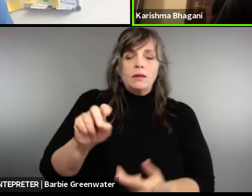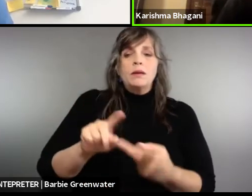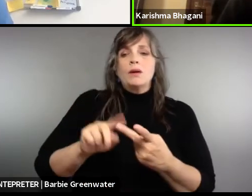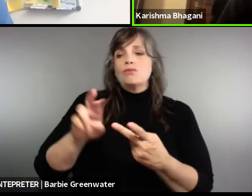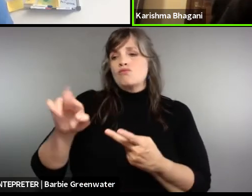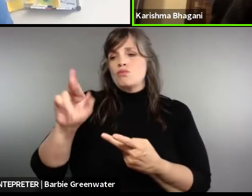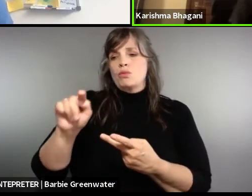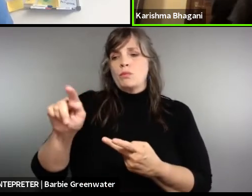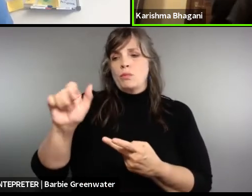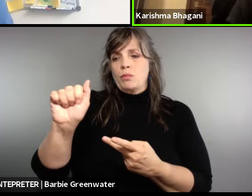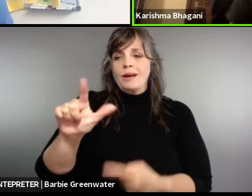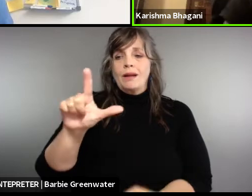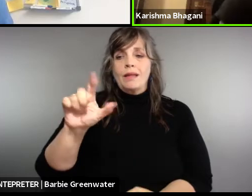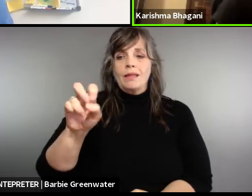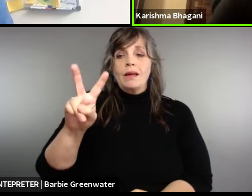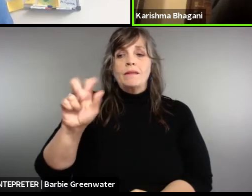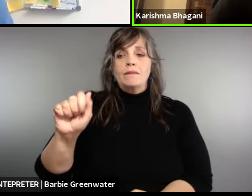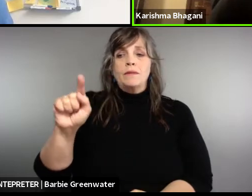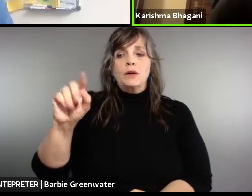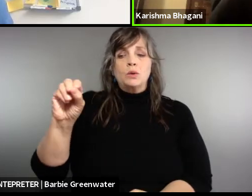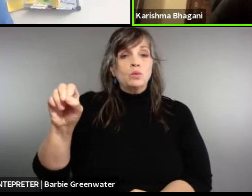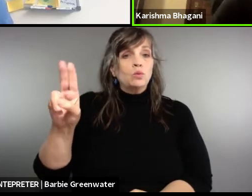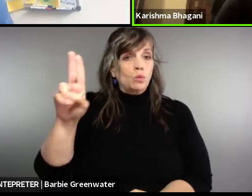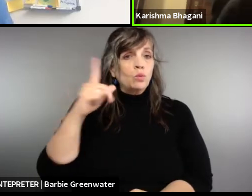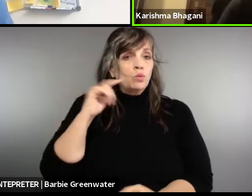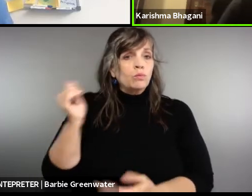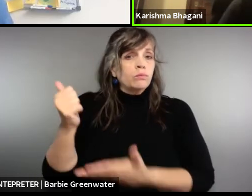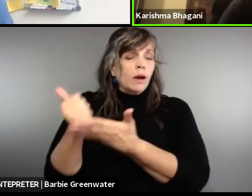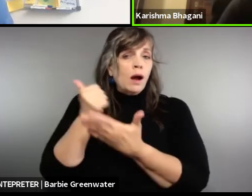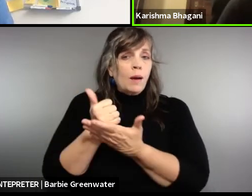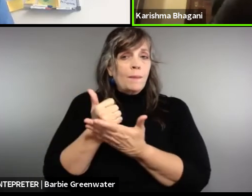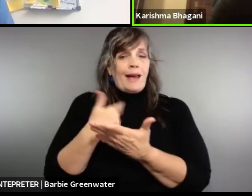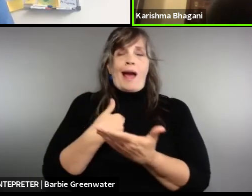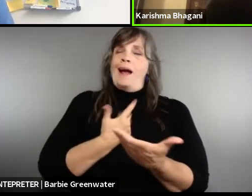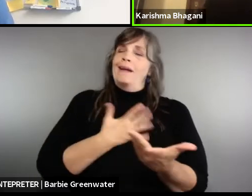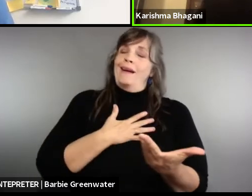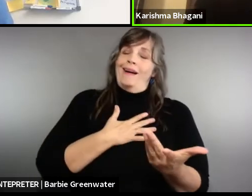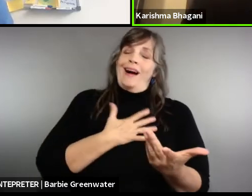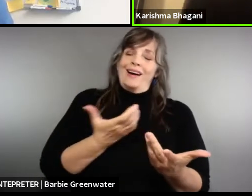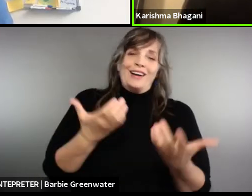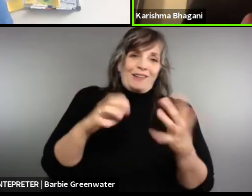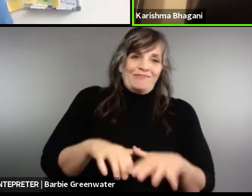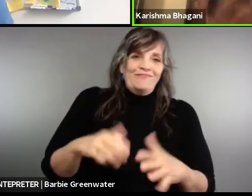and had the privilege of attending the Virtual Exchange this year. But for our audiences who haven't attended